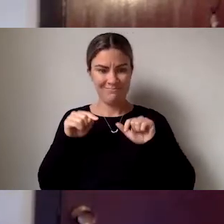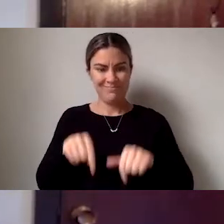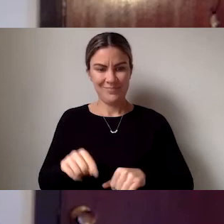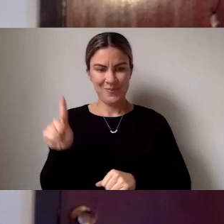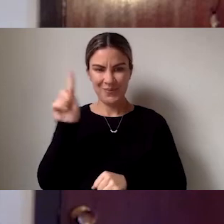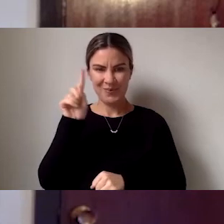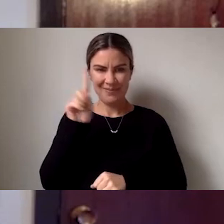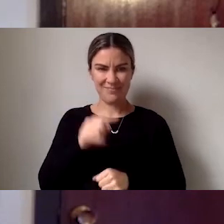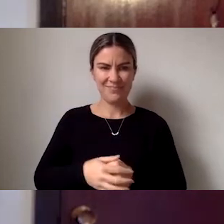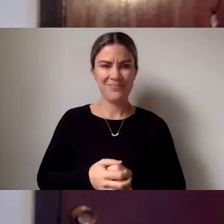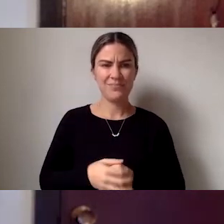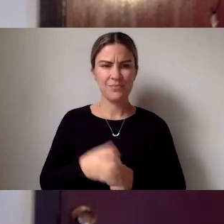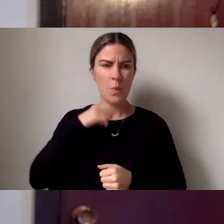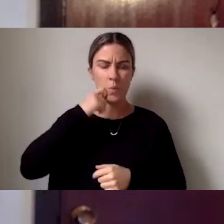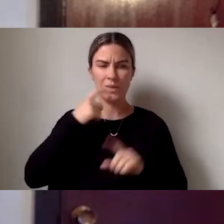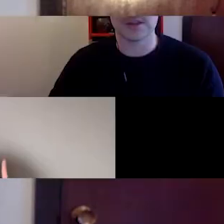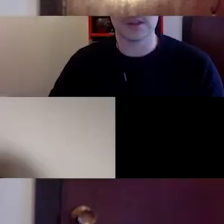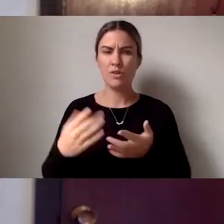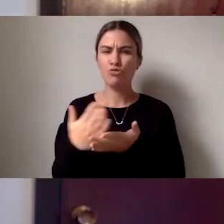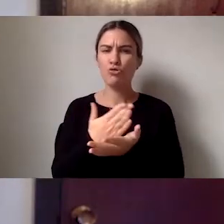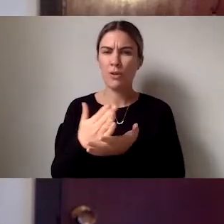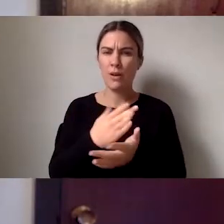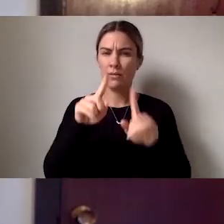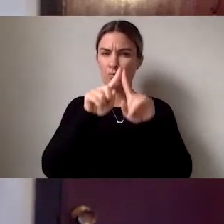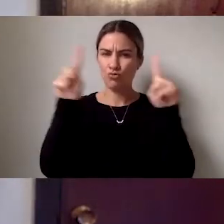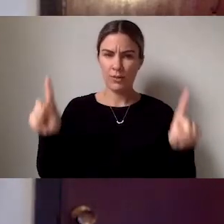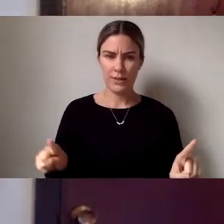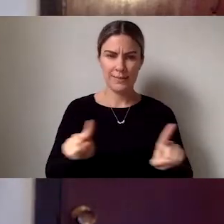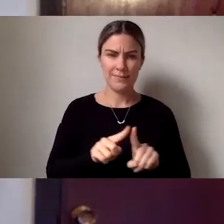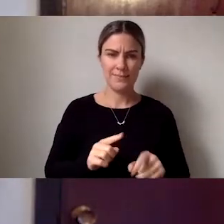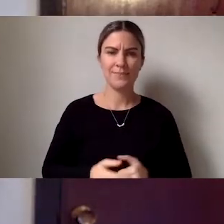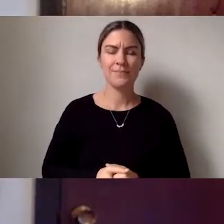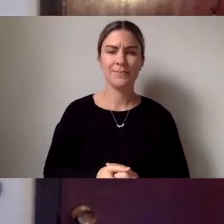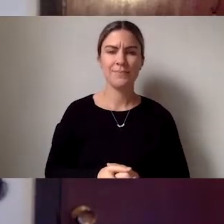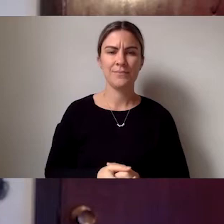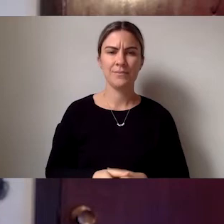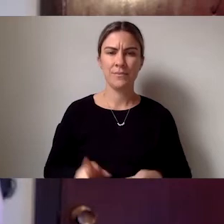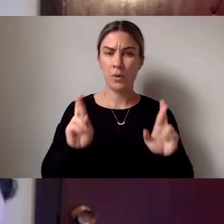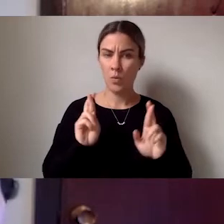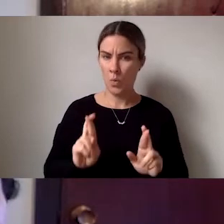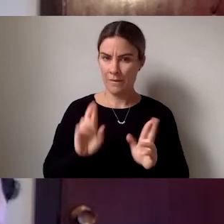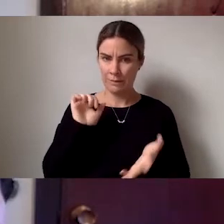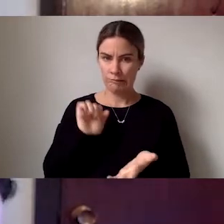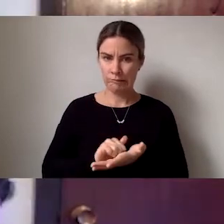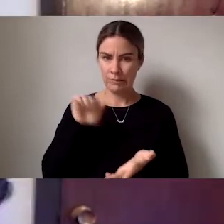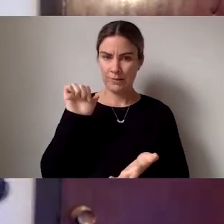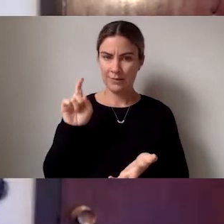sharing my screen which... Hopefully I will get right.